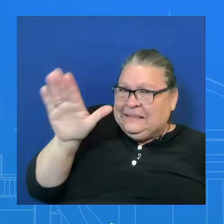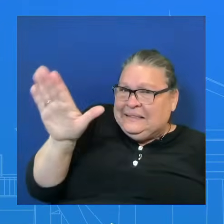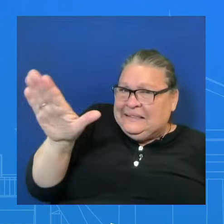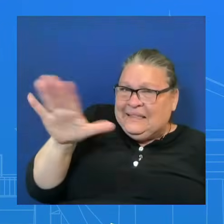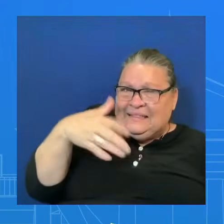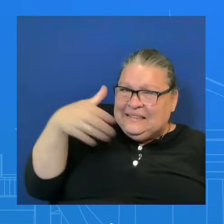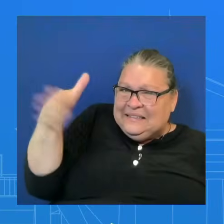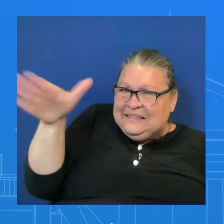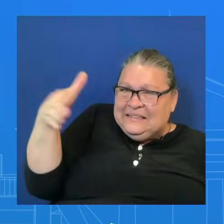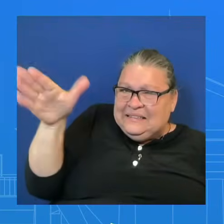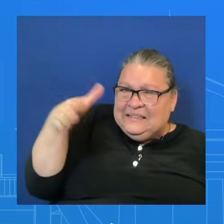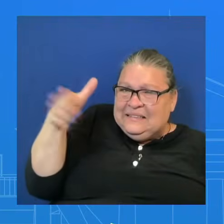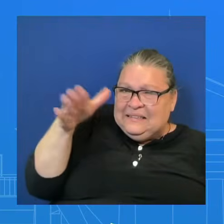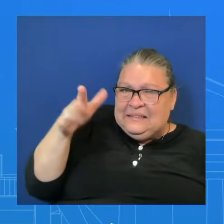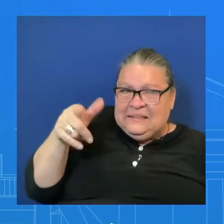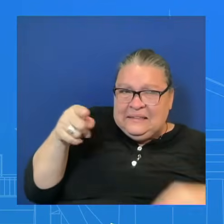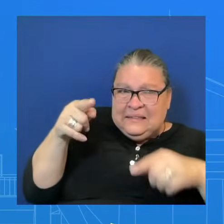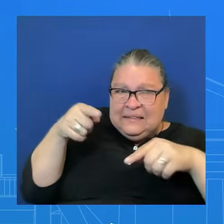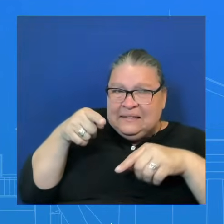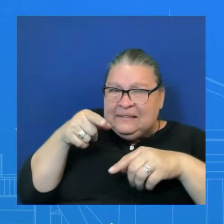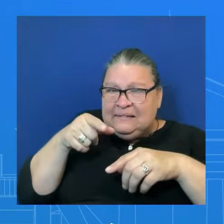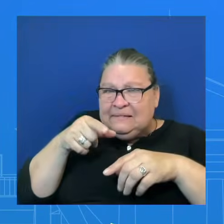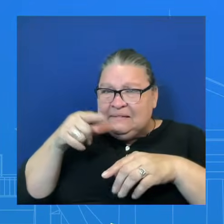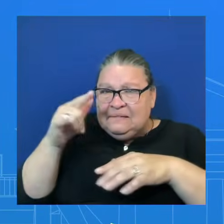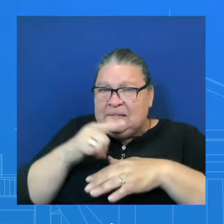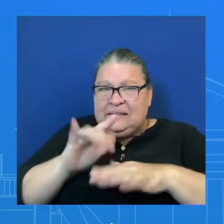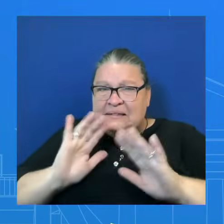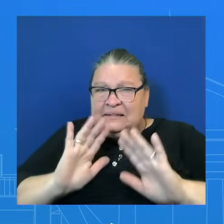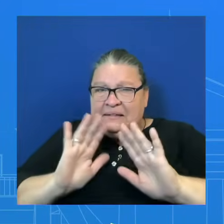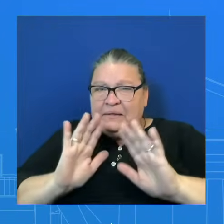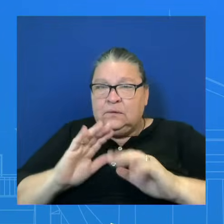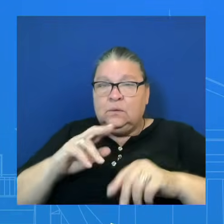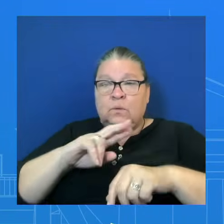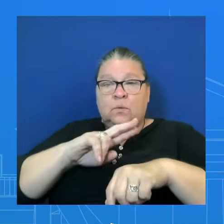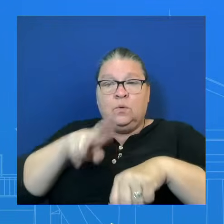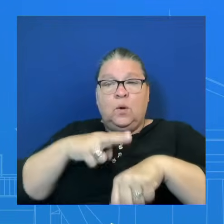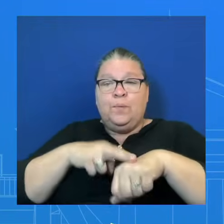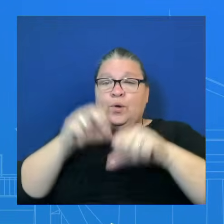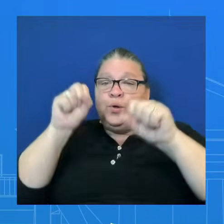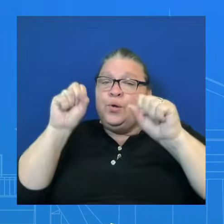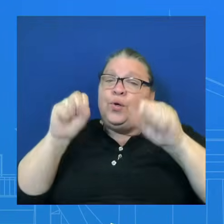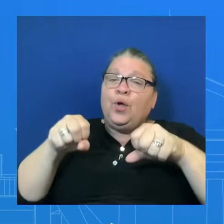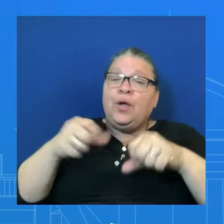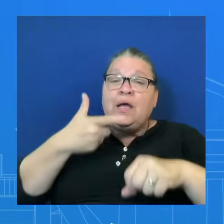"Hey, you're getting into some airspace you don't need to be in." And usually that takes care of it.